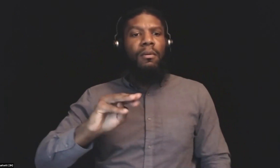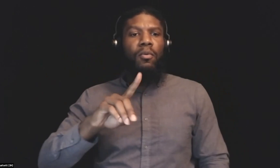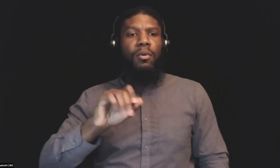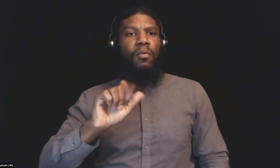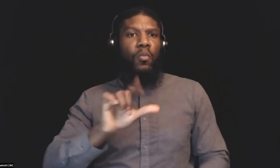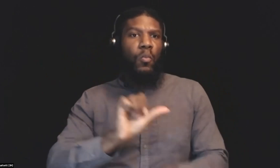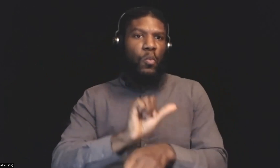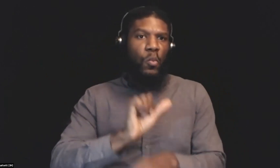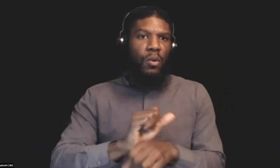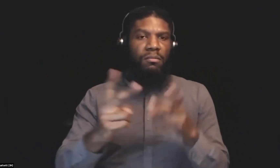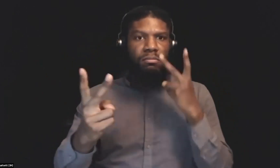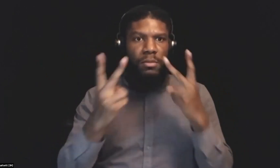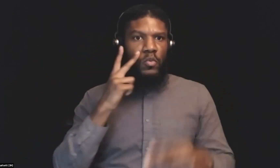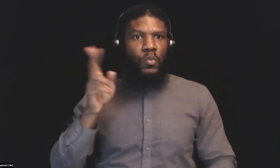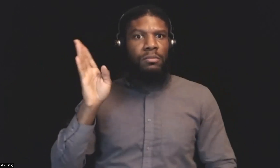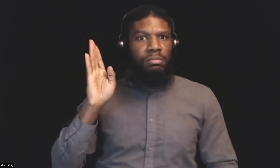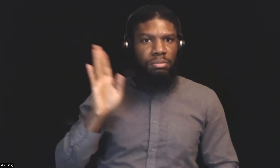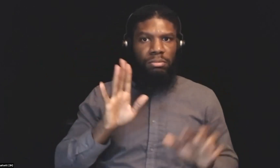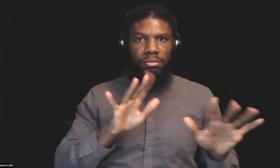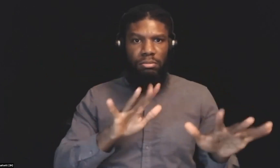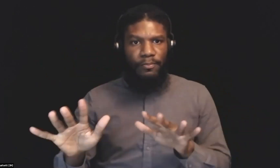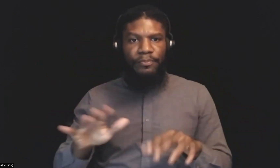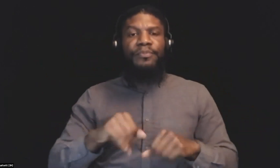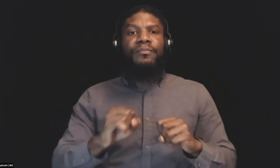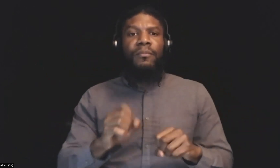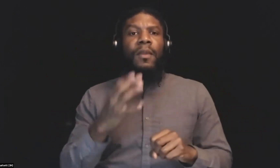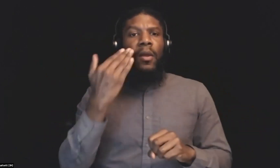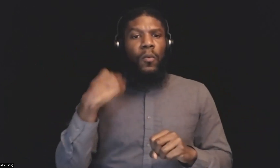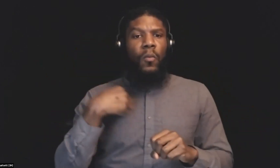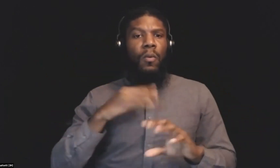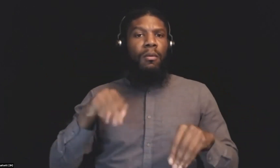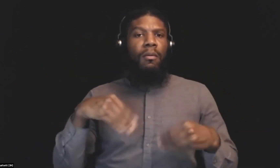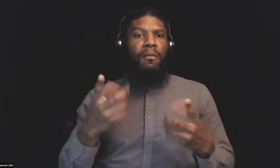I feel like, even though we offer support with multimodal projects we always say that's